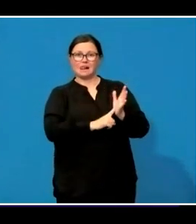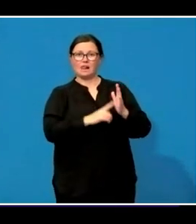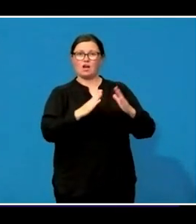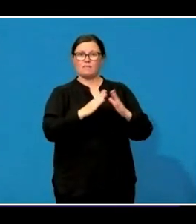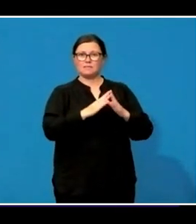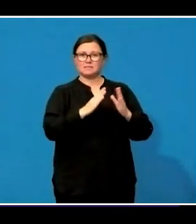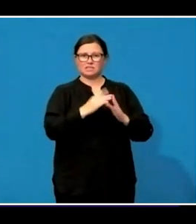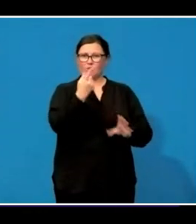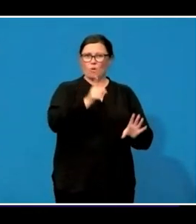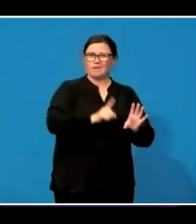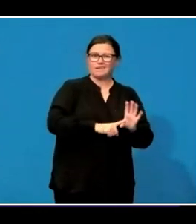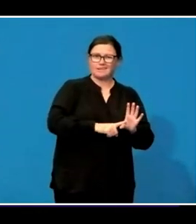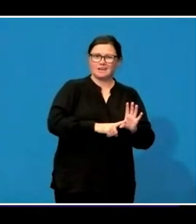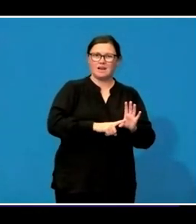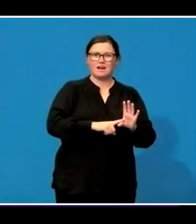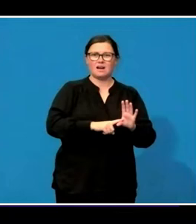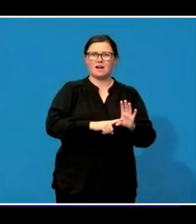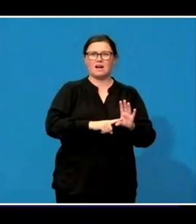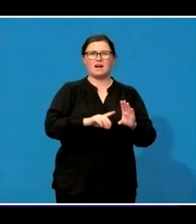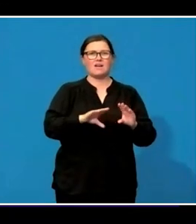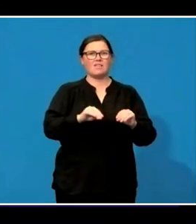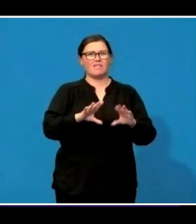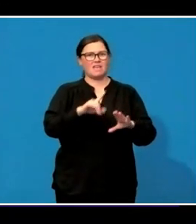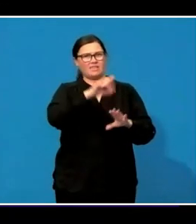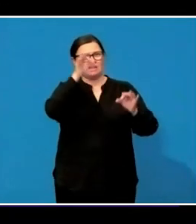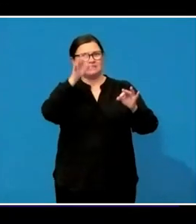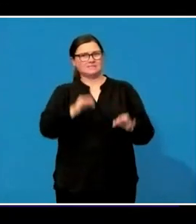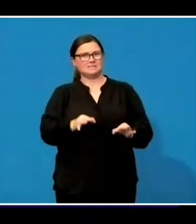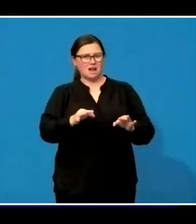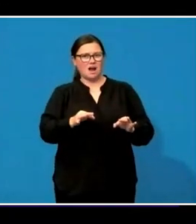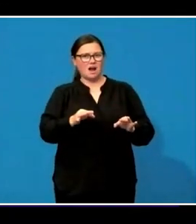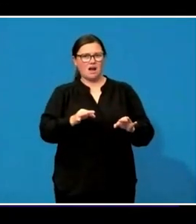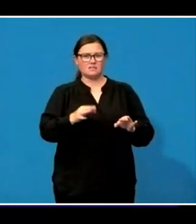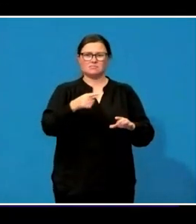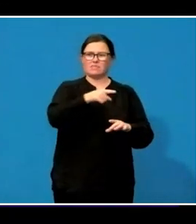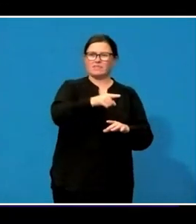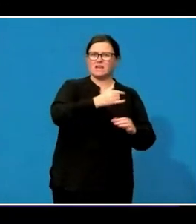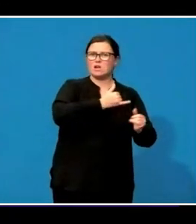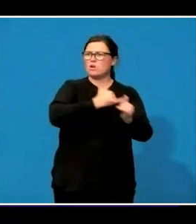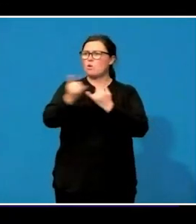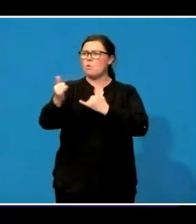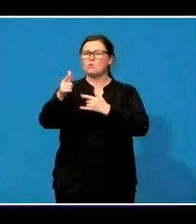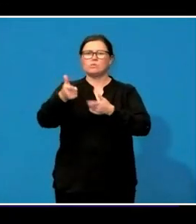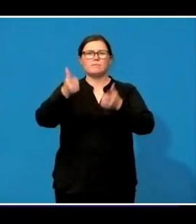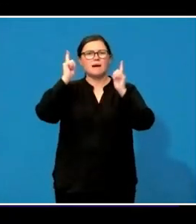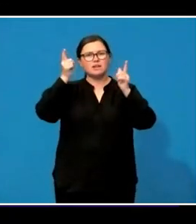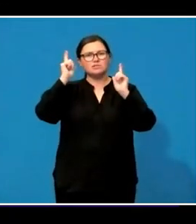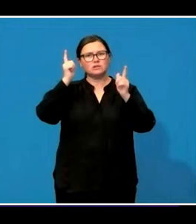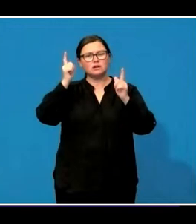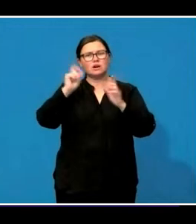But then they decided, and they made a call to one of the managers of one of the disability service providers that was looking after him and they said, "We are